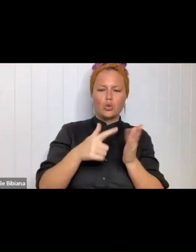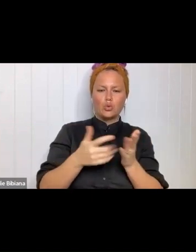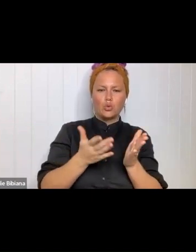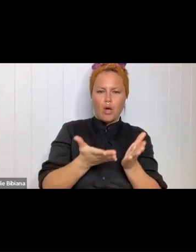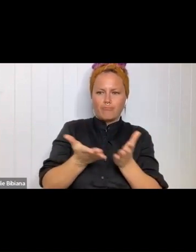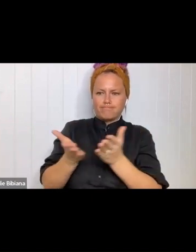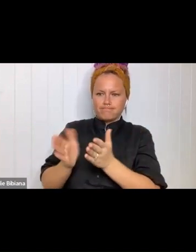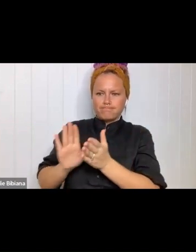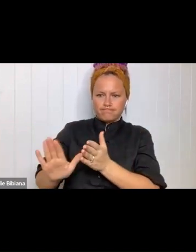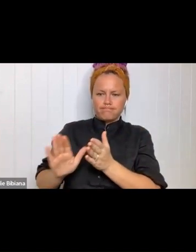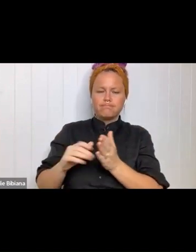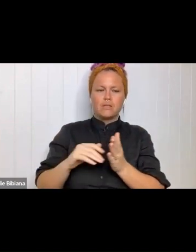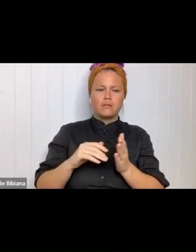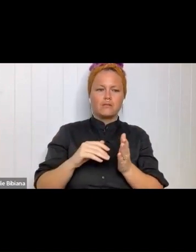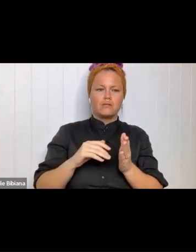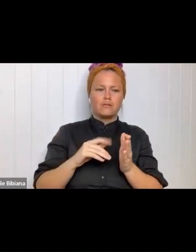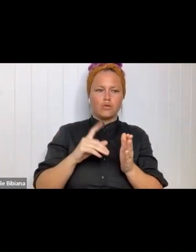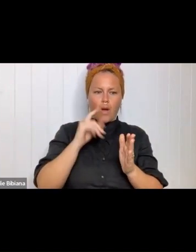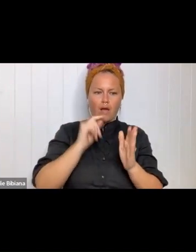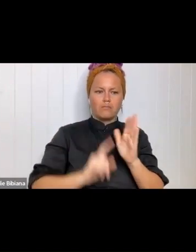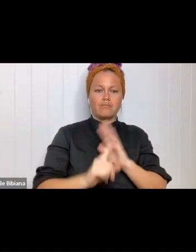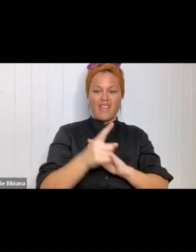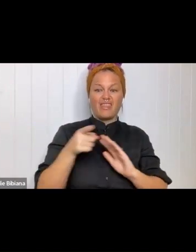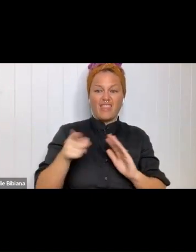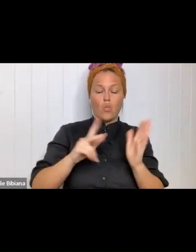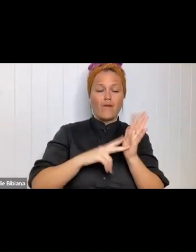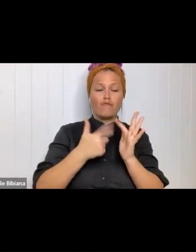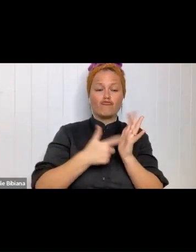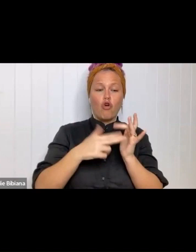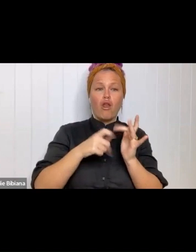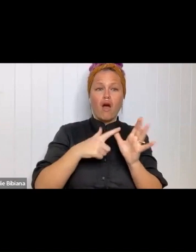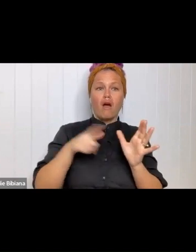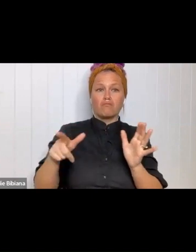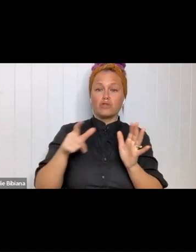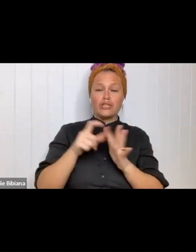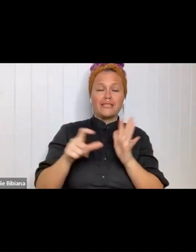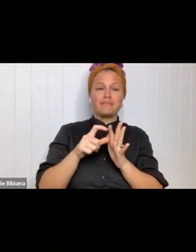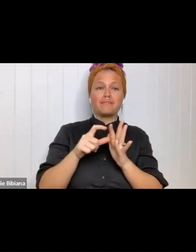was exactly what Veronica did. She acknowledged that she needed